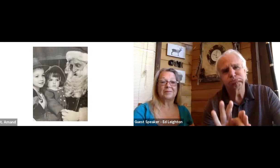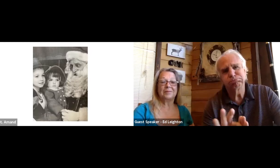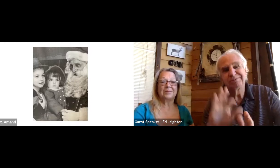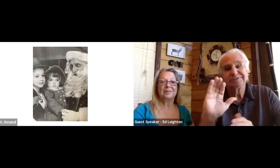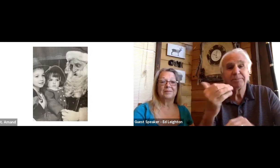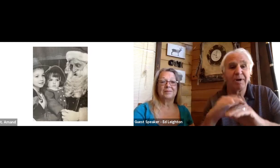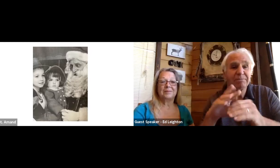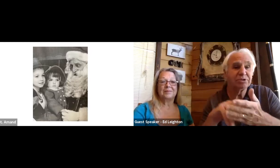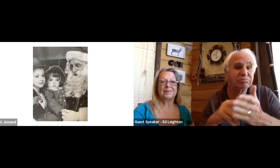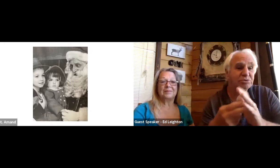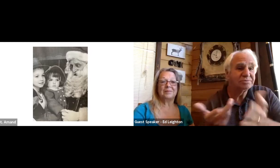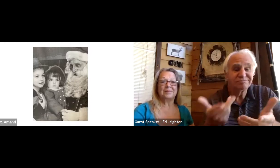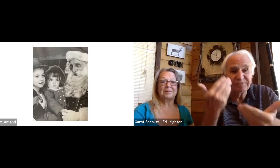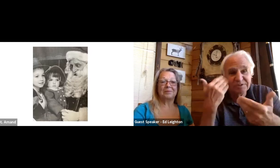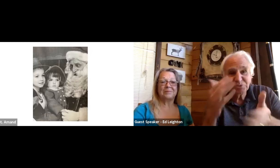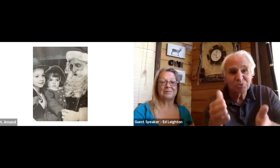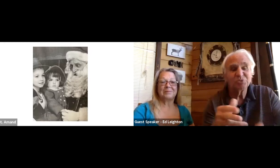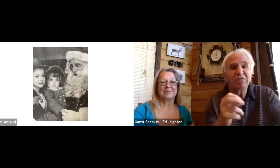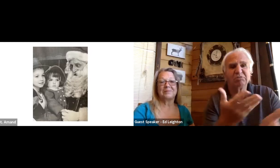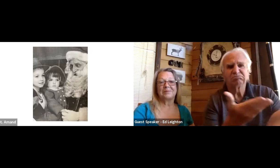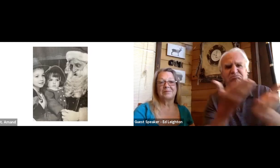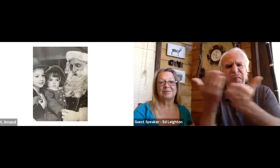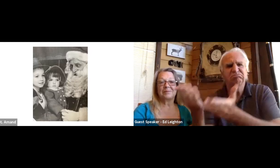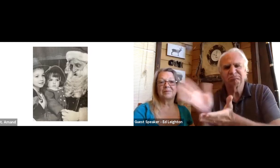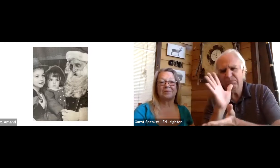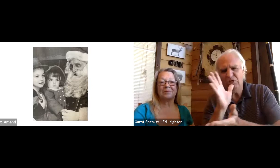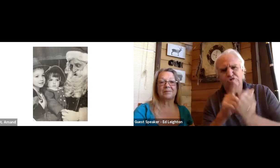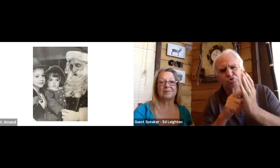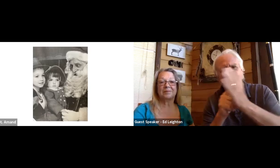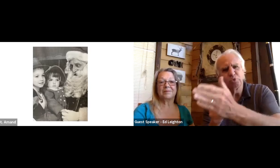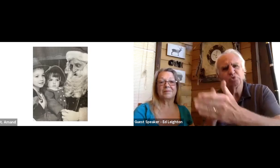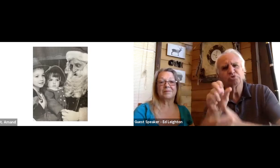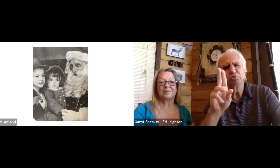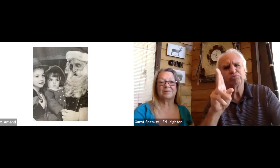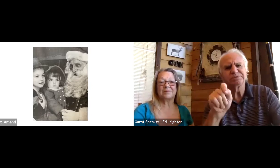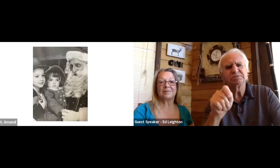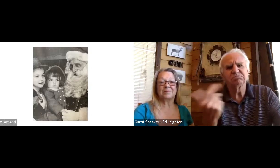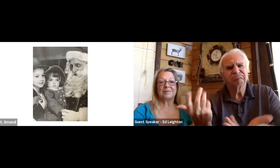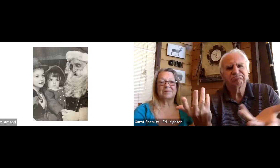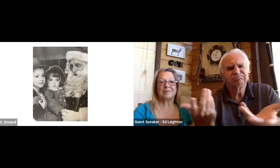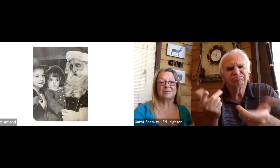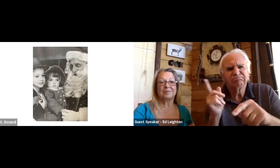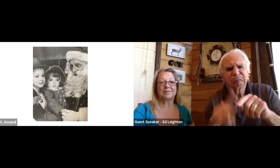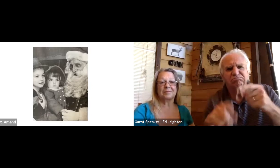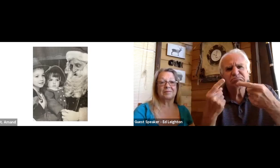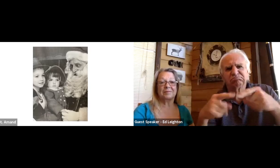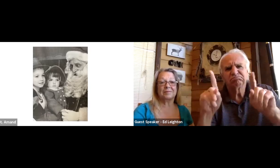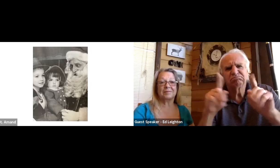to a public high school, to a public school, but she got F's in all her subjects. We don't know if that was on purpose or not,